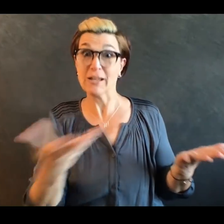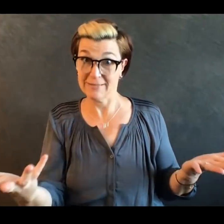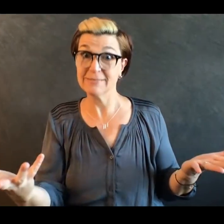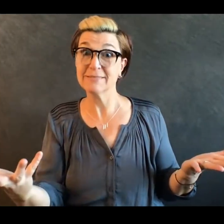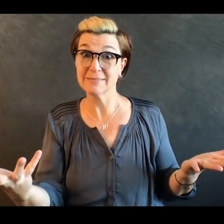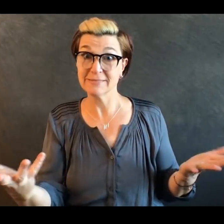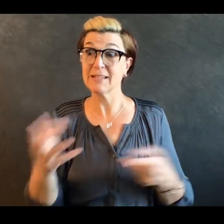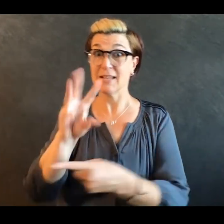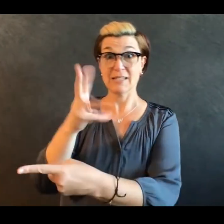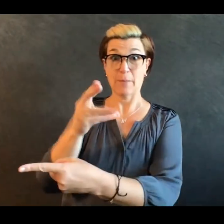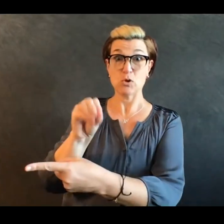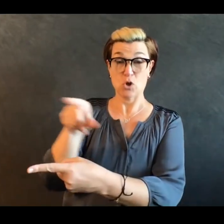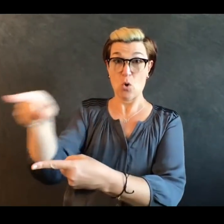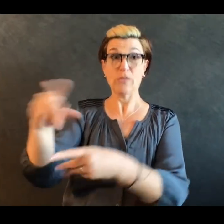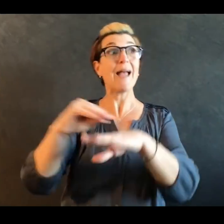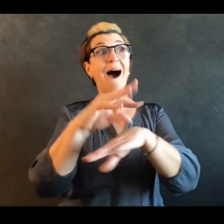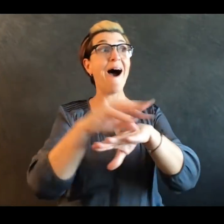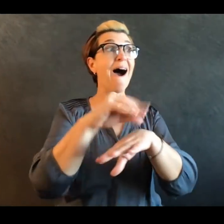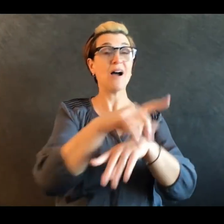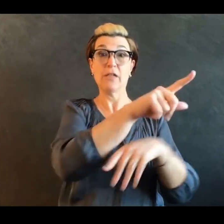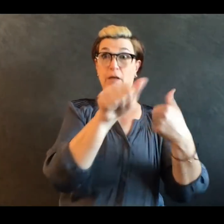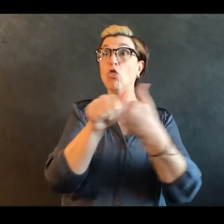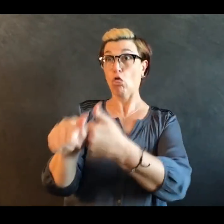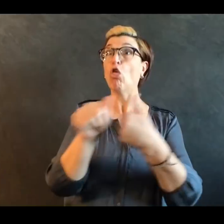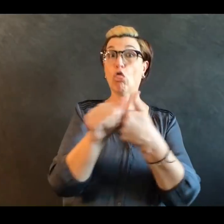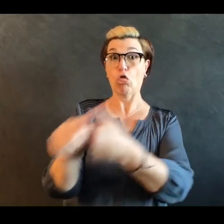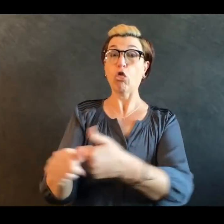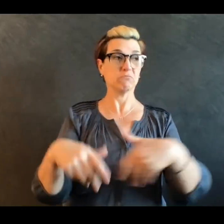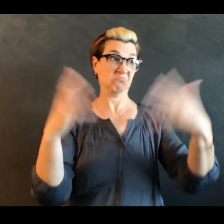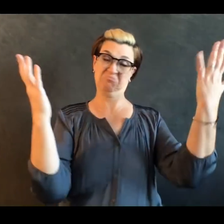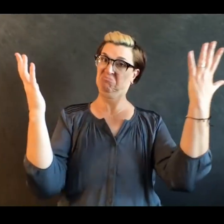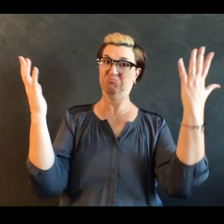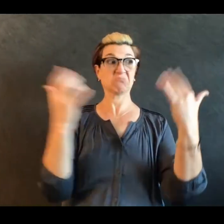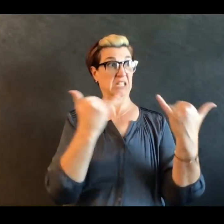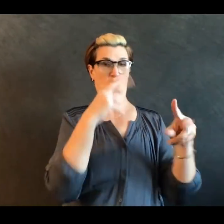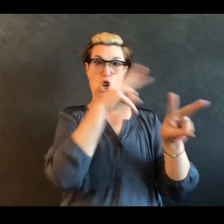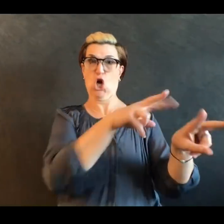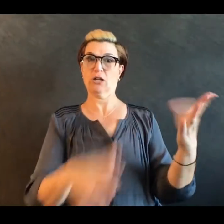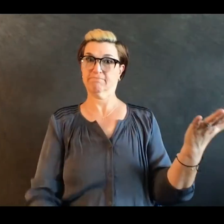guidance had failed to control their borders at a very crucial phase quickly